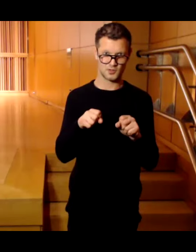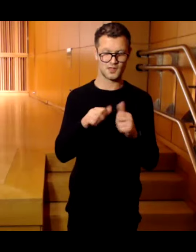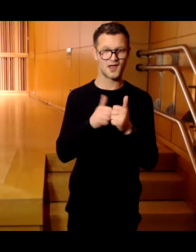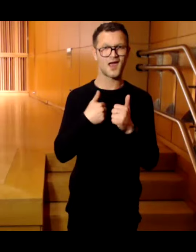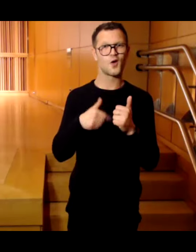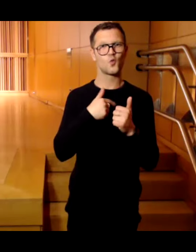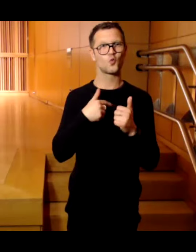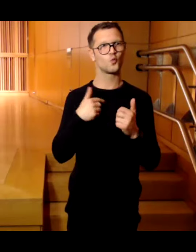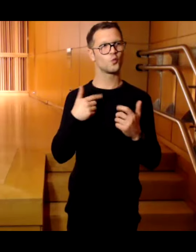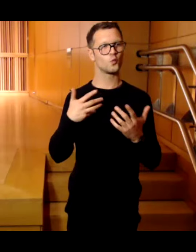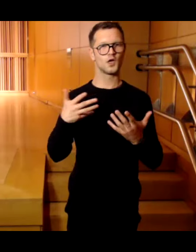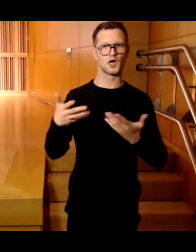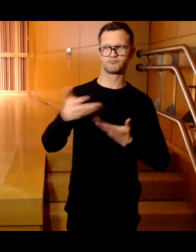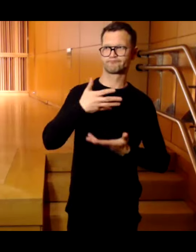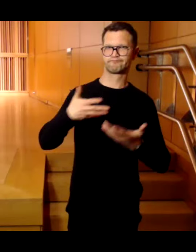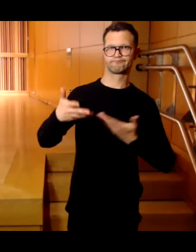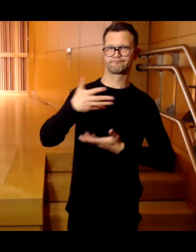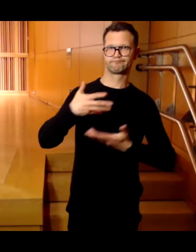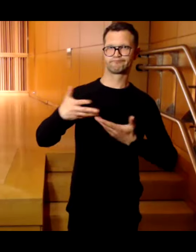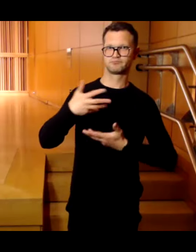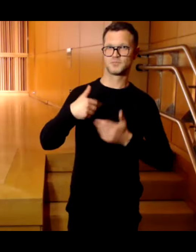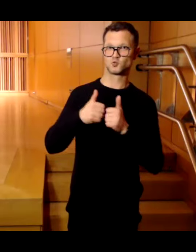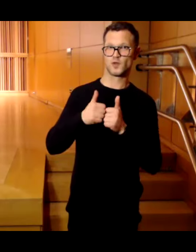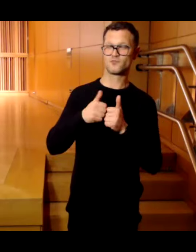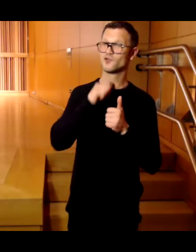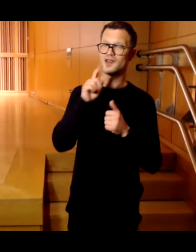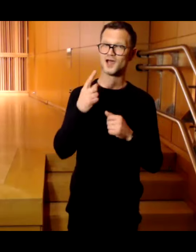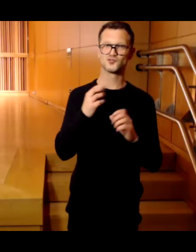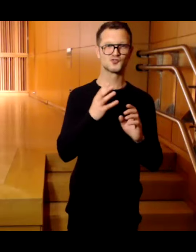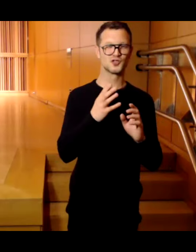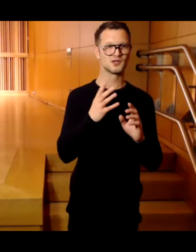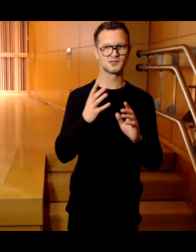Not only across space and time. but also across differences of conviction.